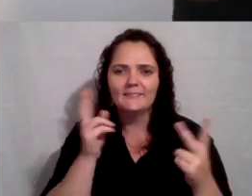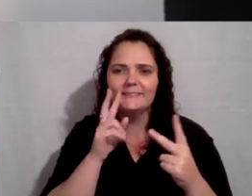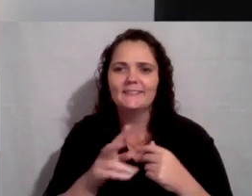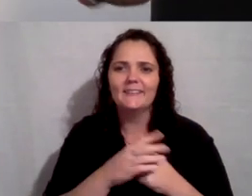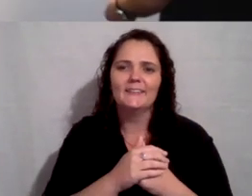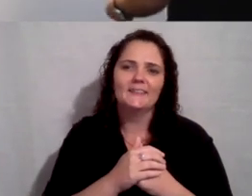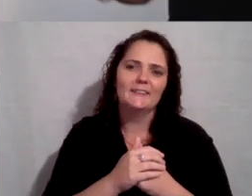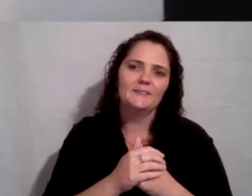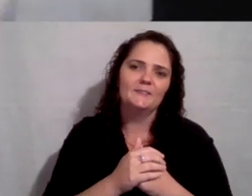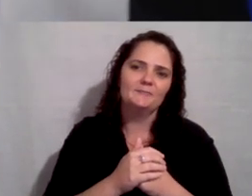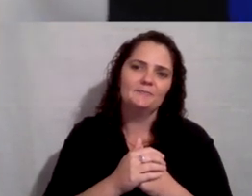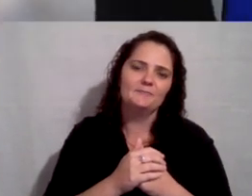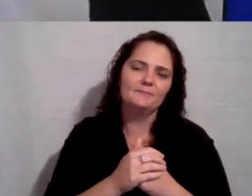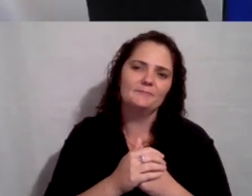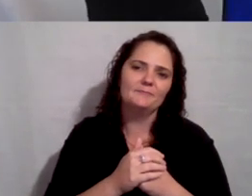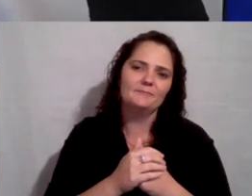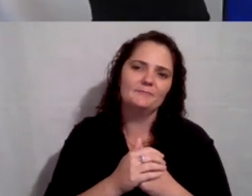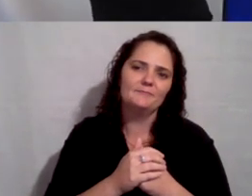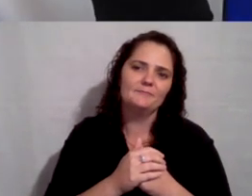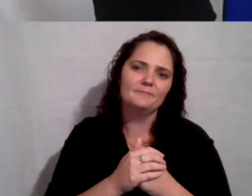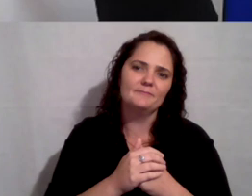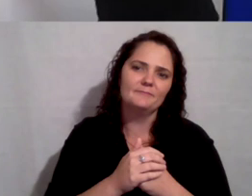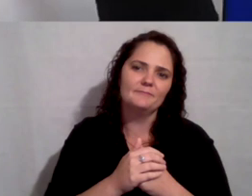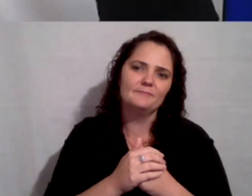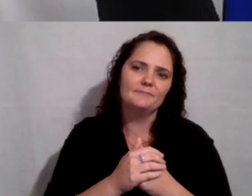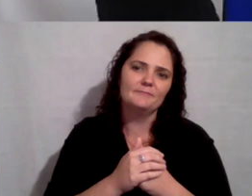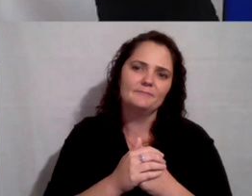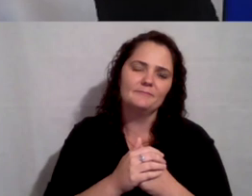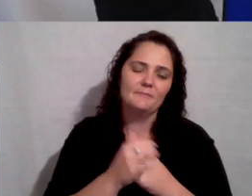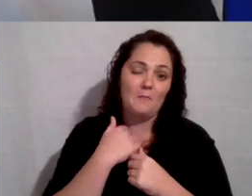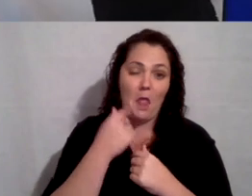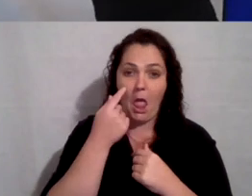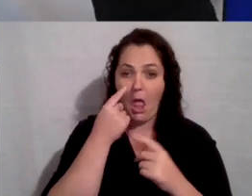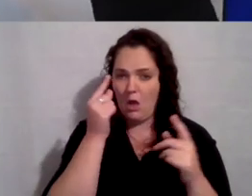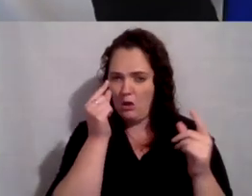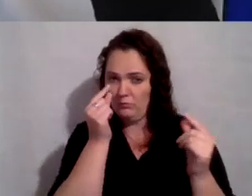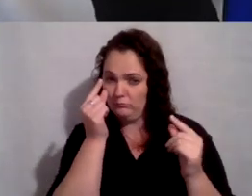emerge now through that erasure Now what I'm doing is squinting again,